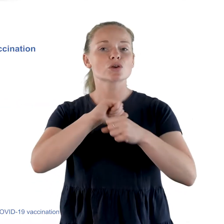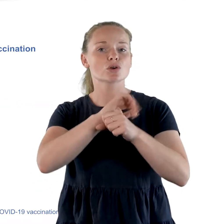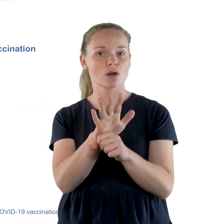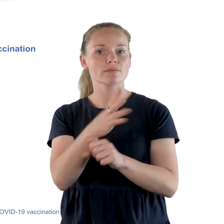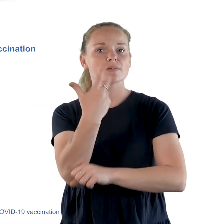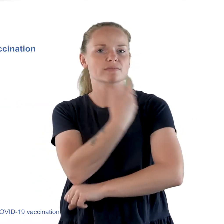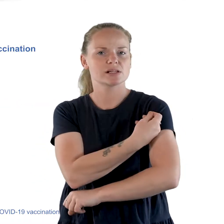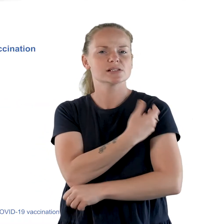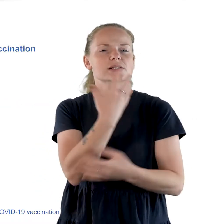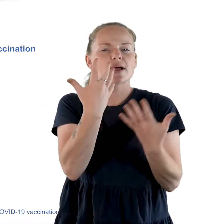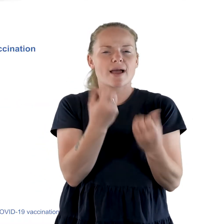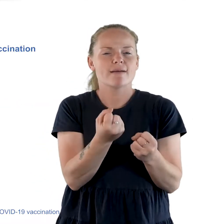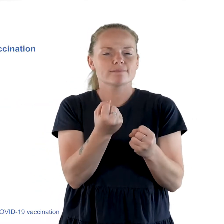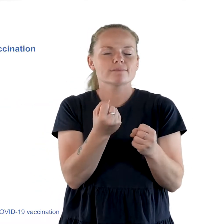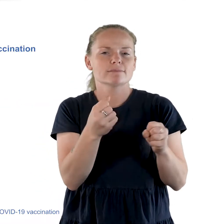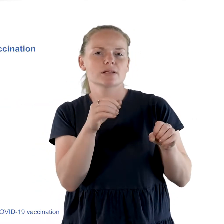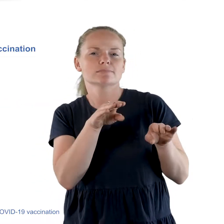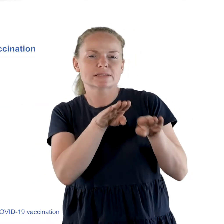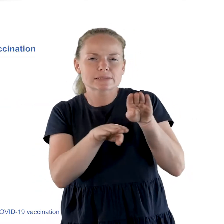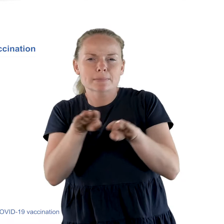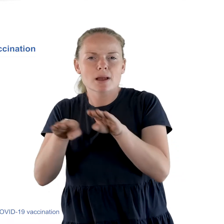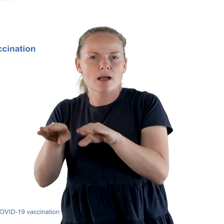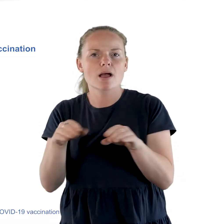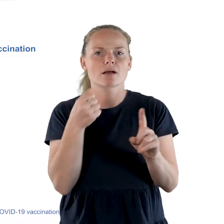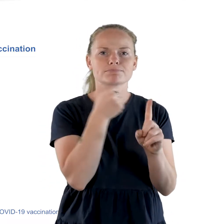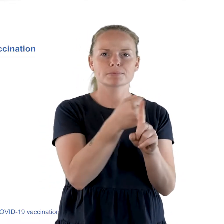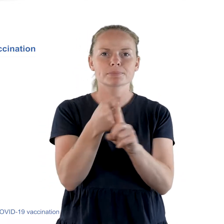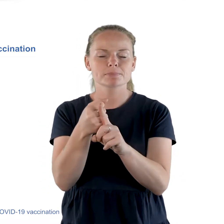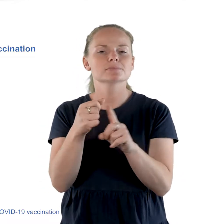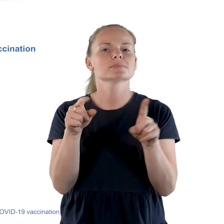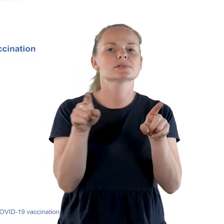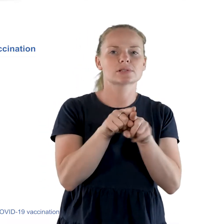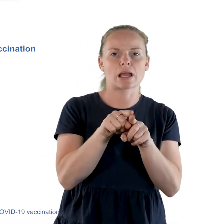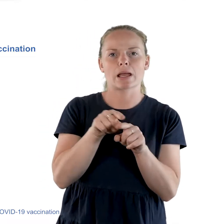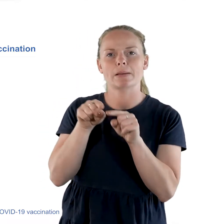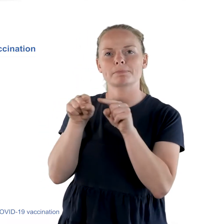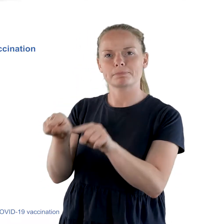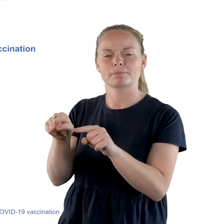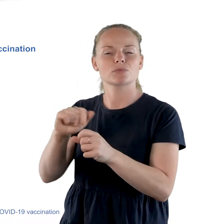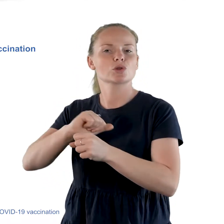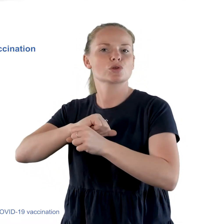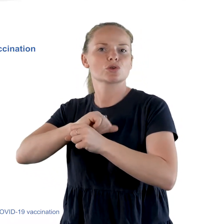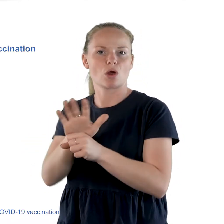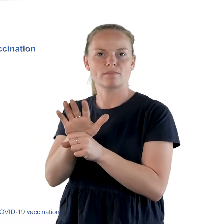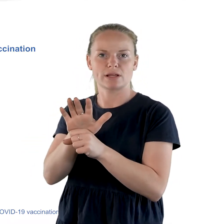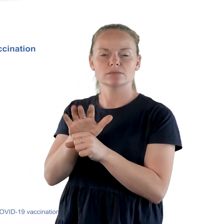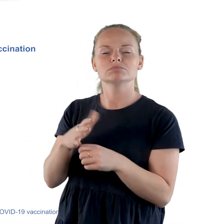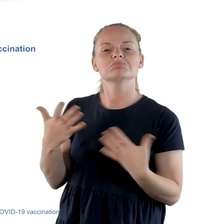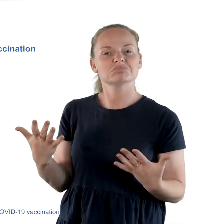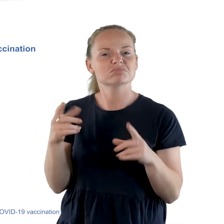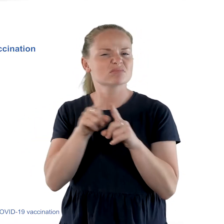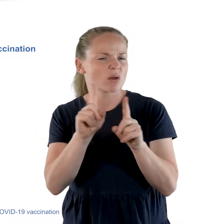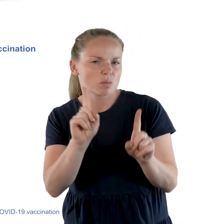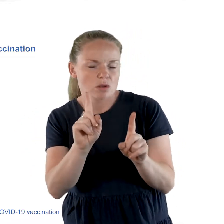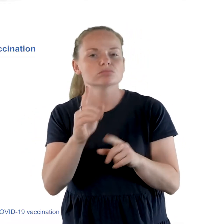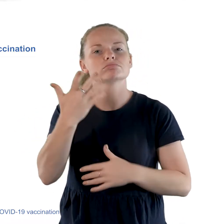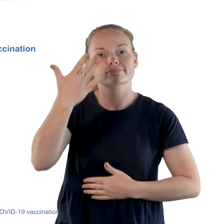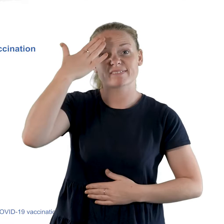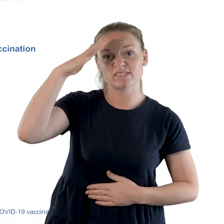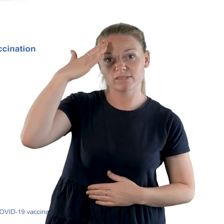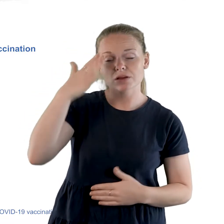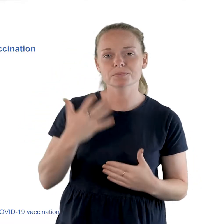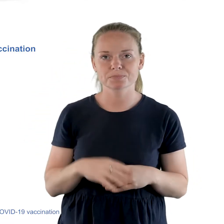Some side effects from COVID-19 vaccination might be similar to symptoms of COVID-19 (e.g. fever).